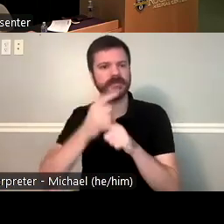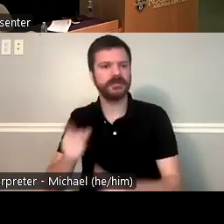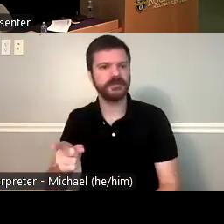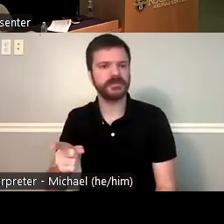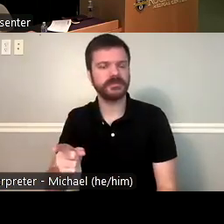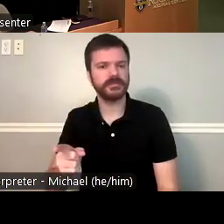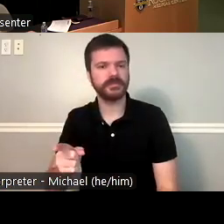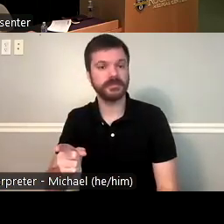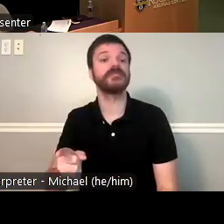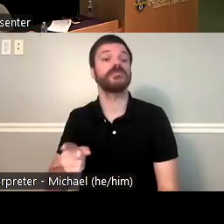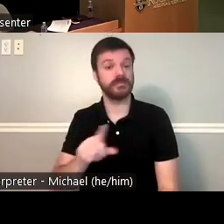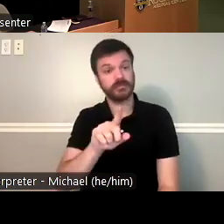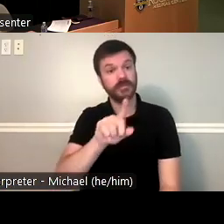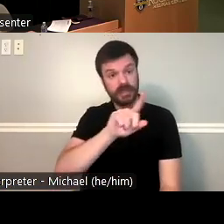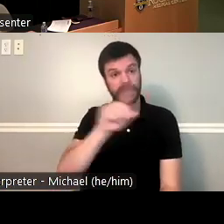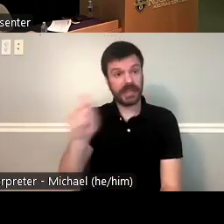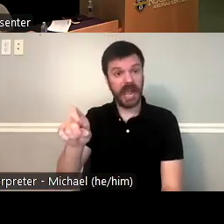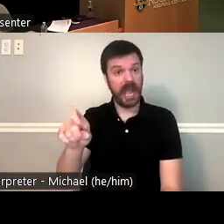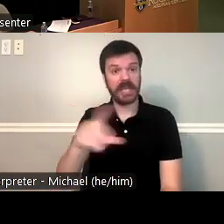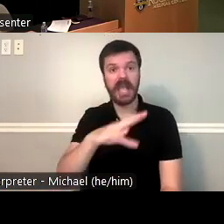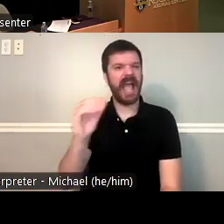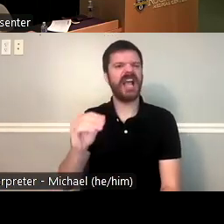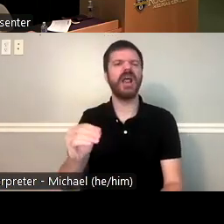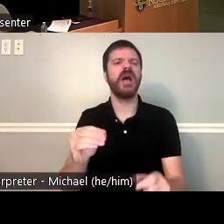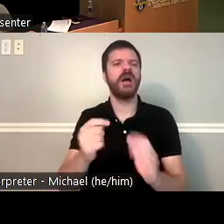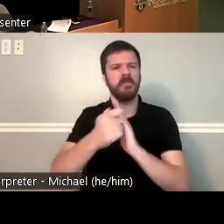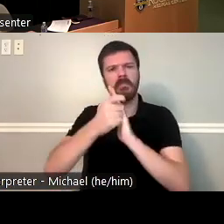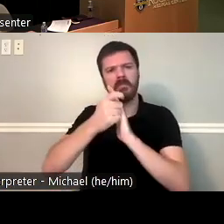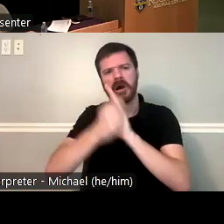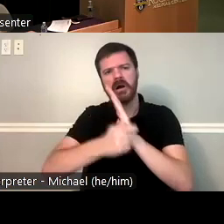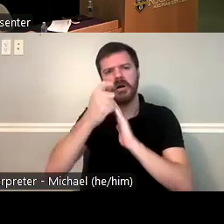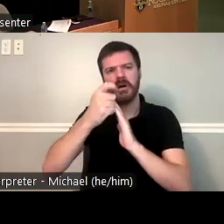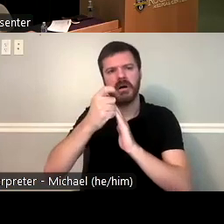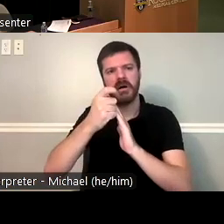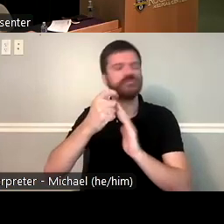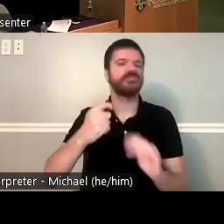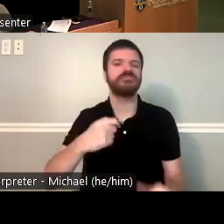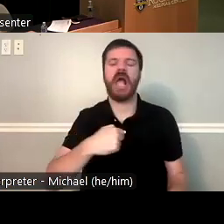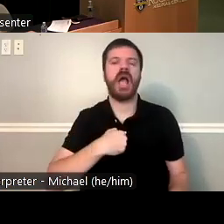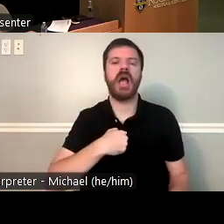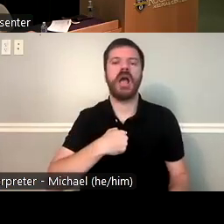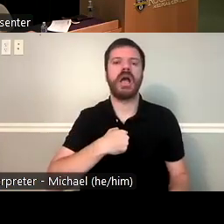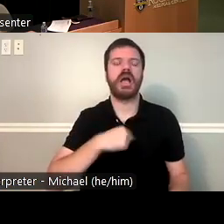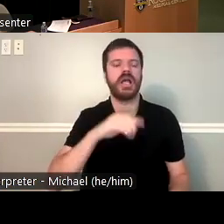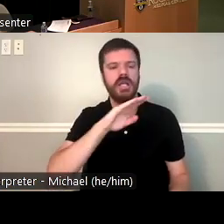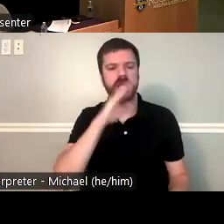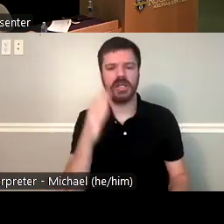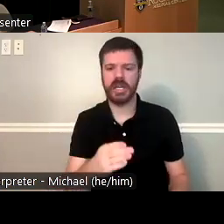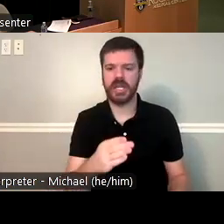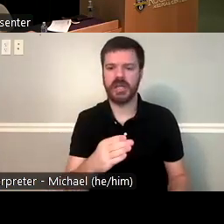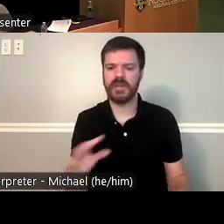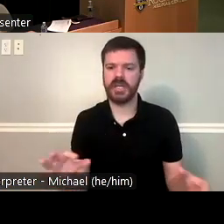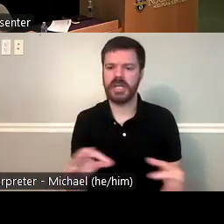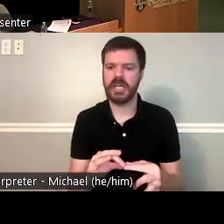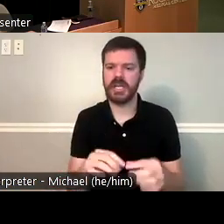asked about that and immediately he said I never really connected it here I mean you would think